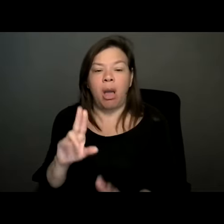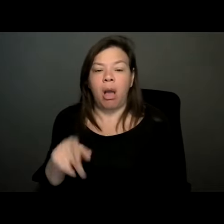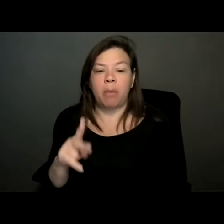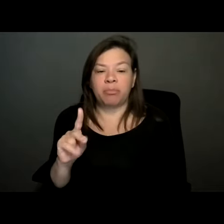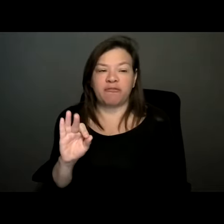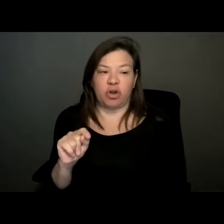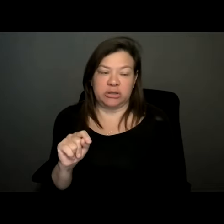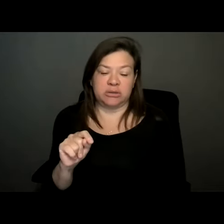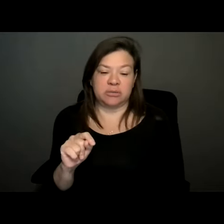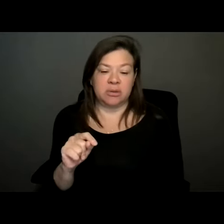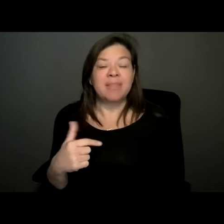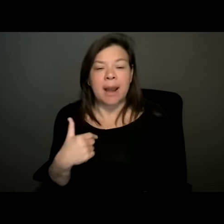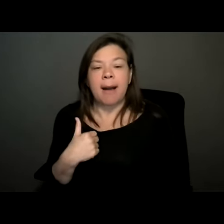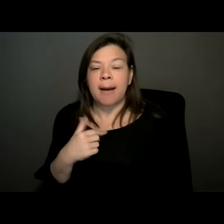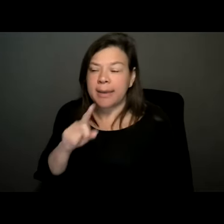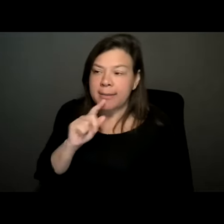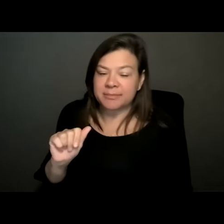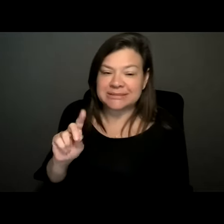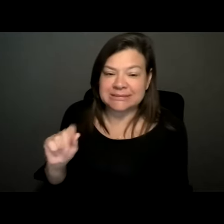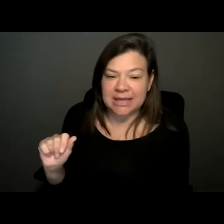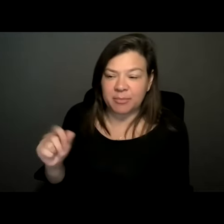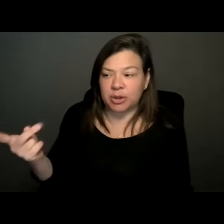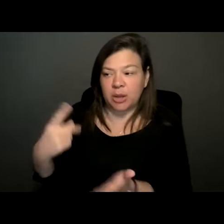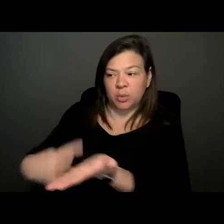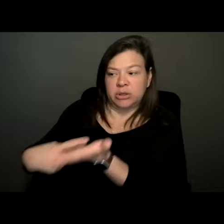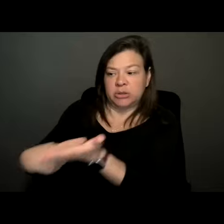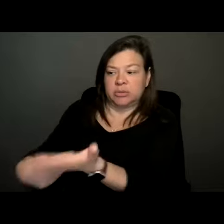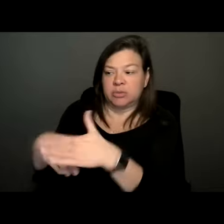and that we'll have to have a conversation about accessibility.